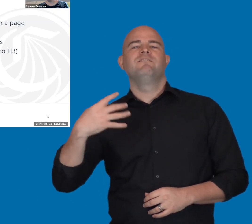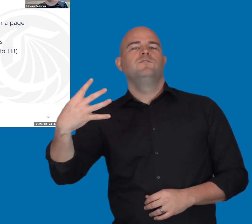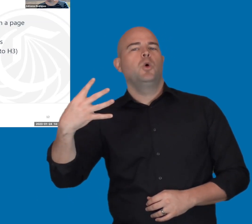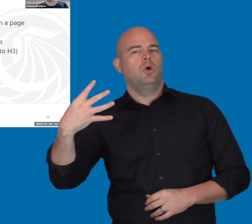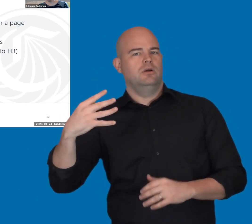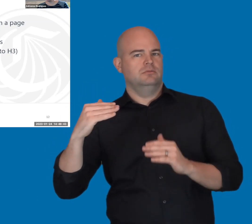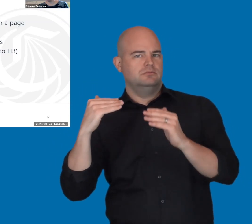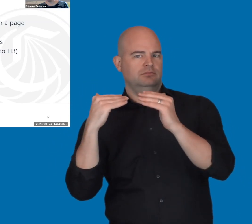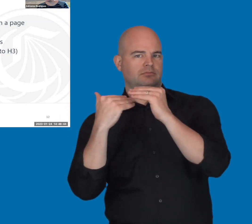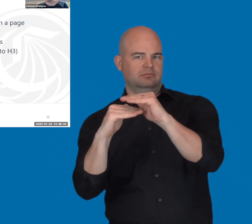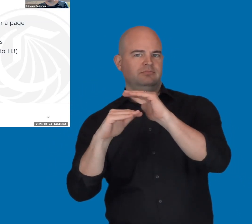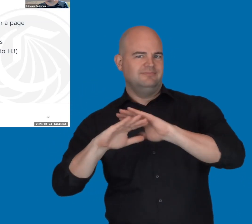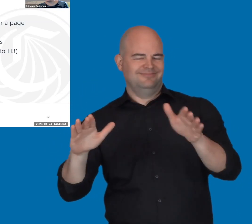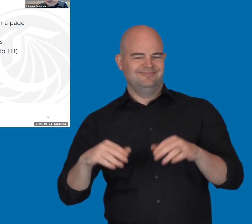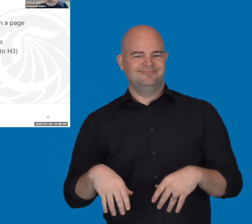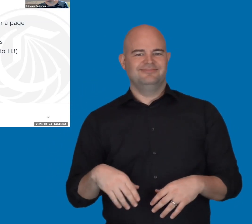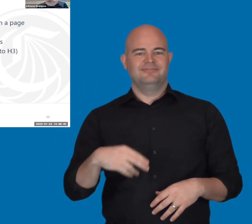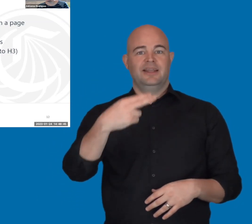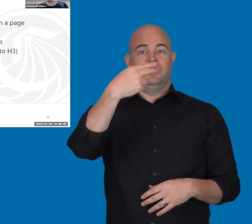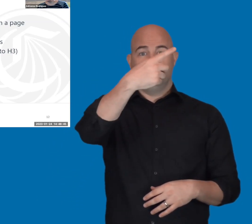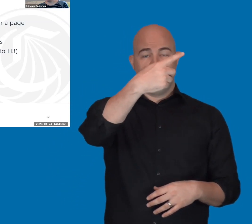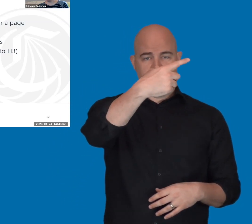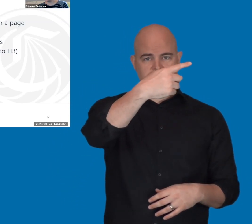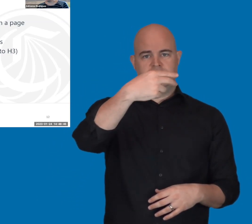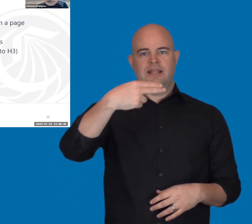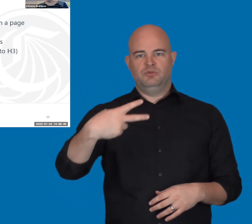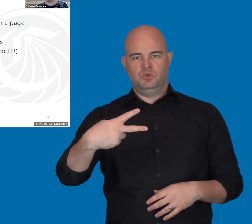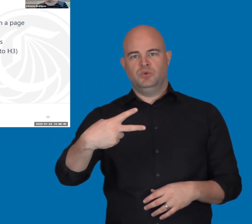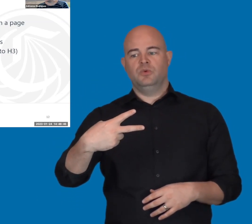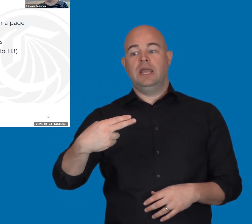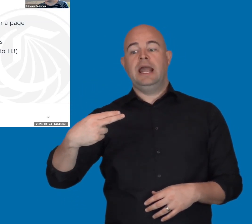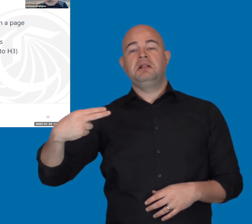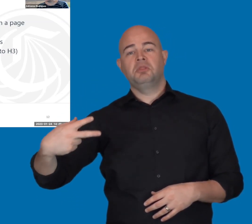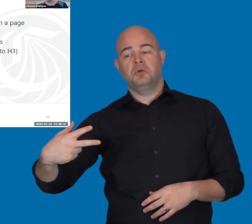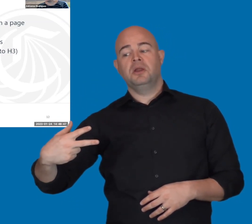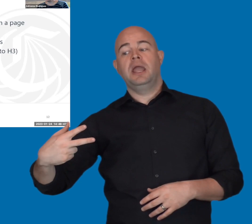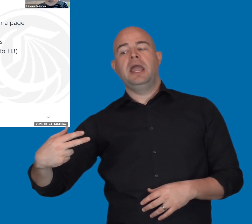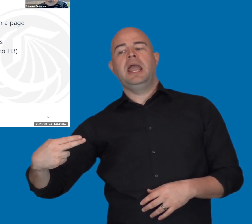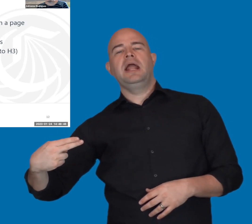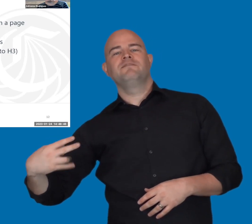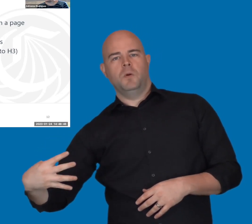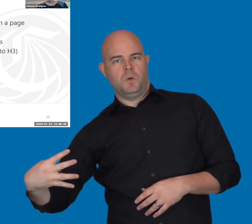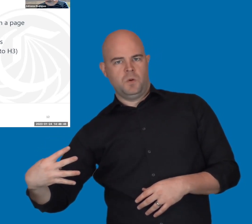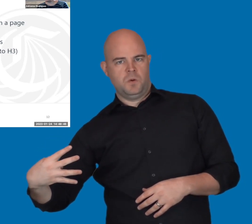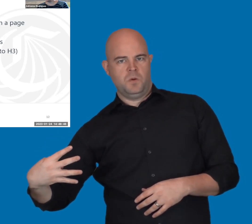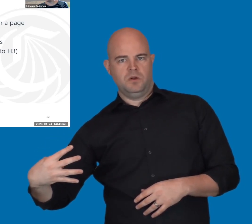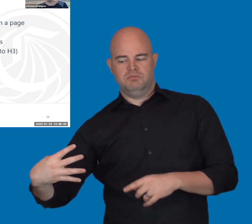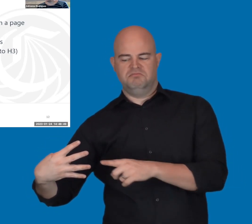So, here's just a little example of that hierarchy. You've got your page title as Header 1. That's Canvas default.